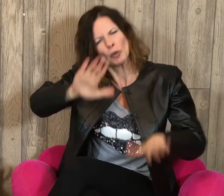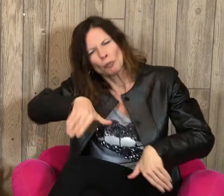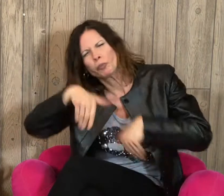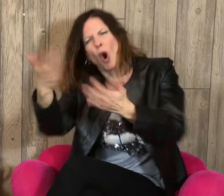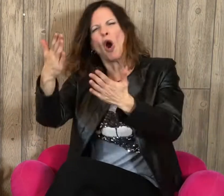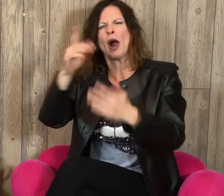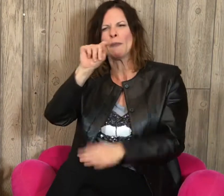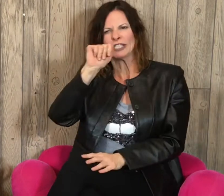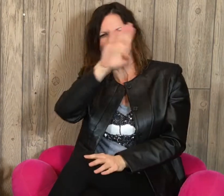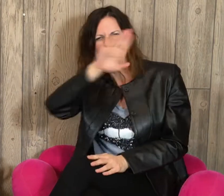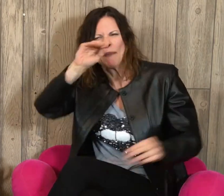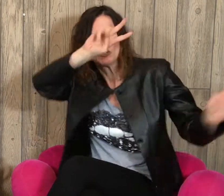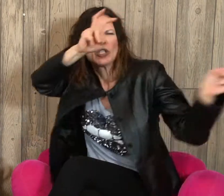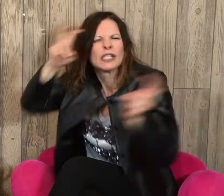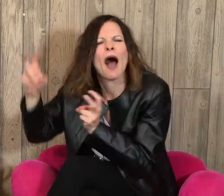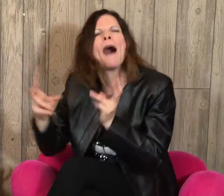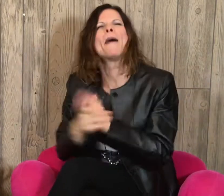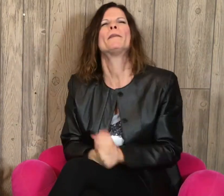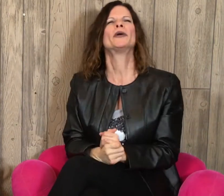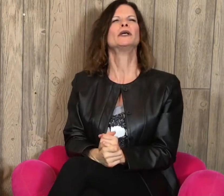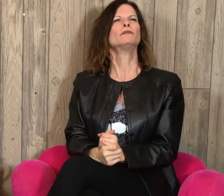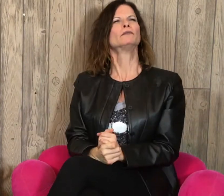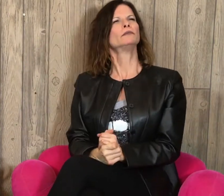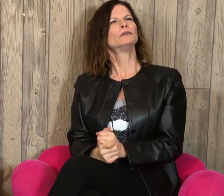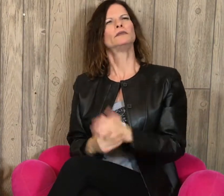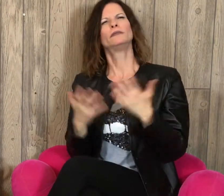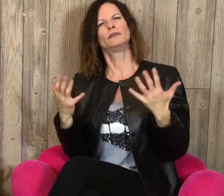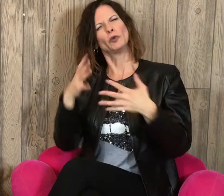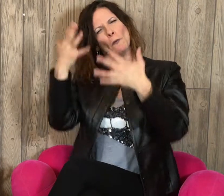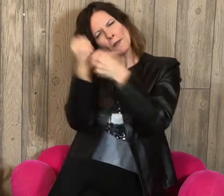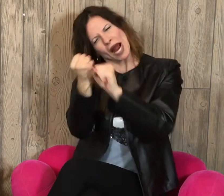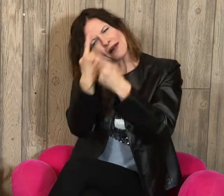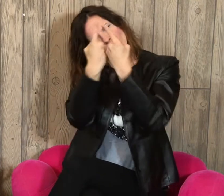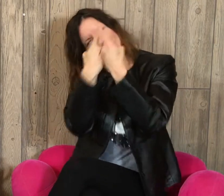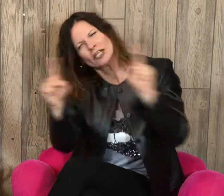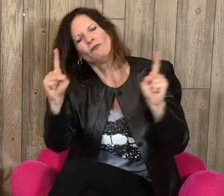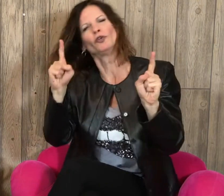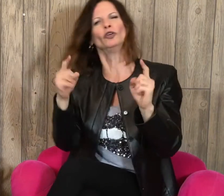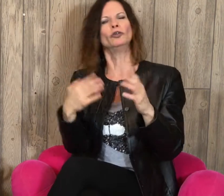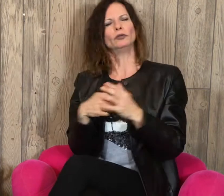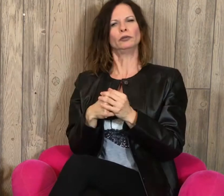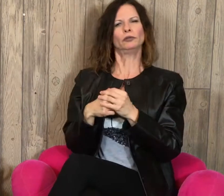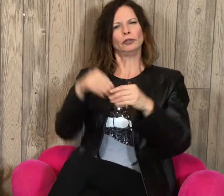She pushes people outside their comfort zone. She's not afraid to bring up taboo topics.